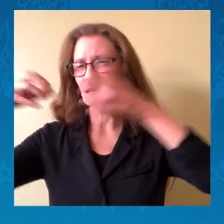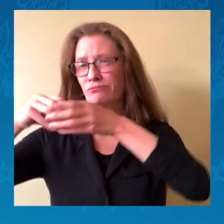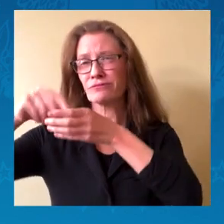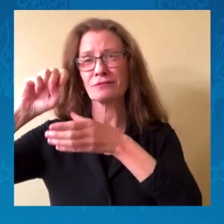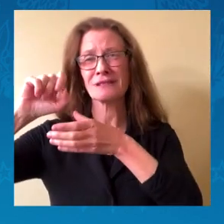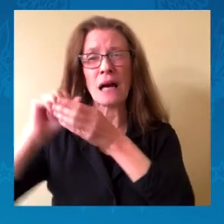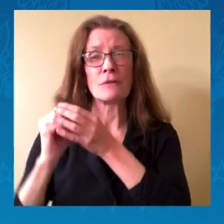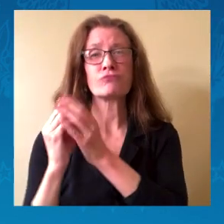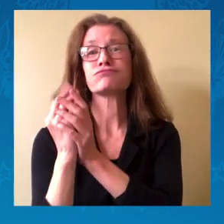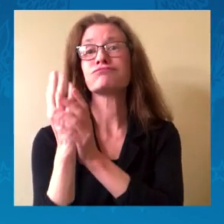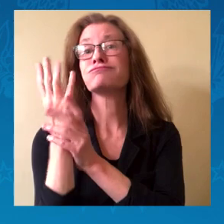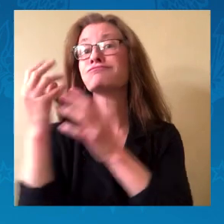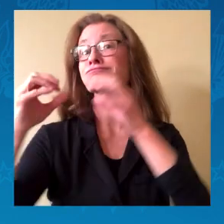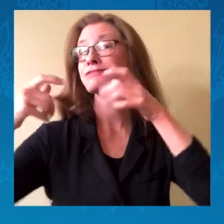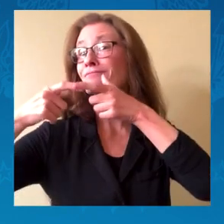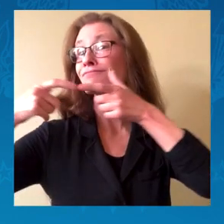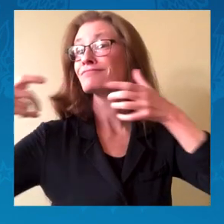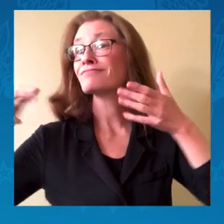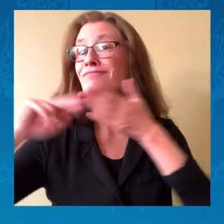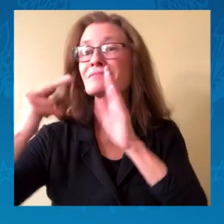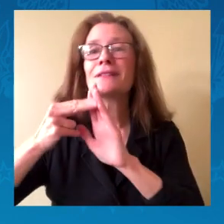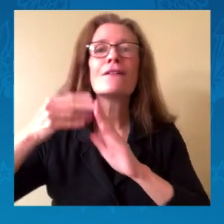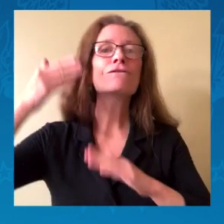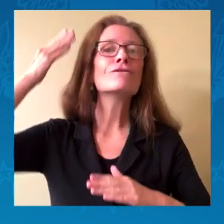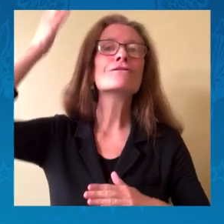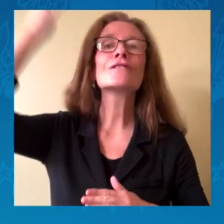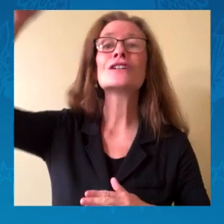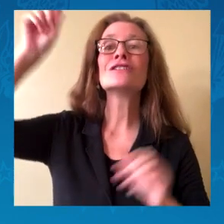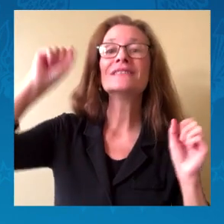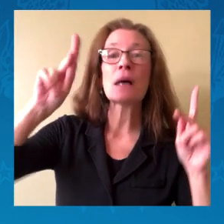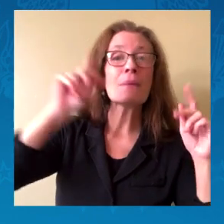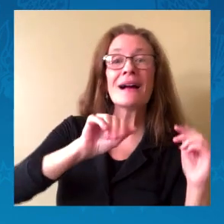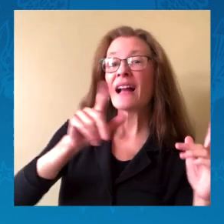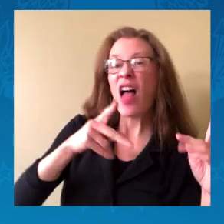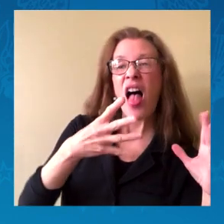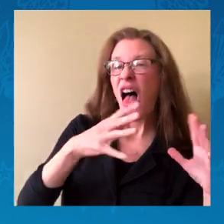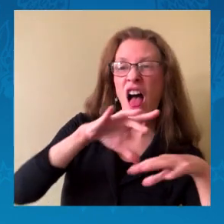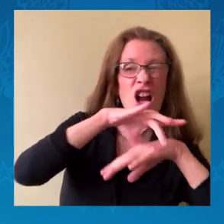It opens their little minds into wanting to get involved,